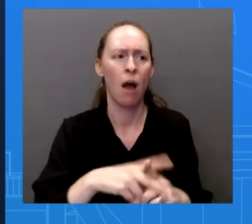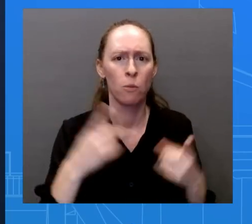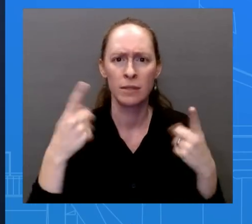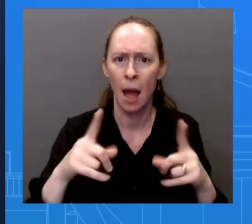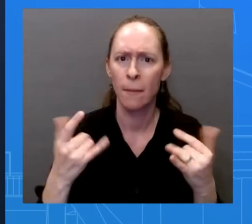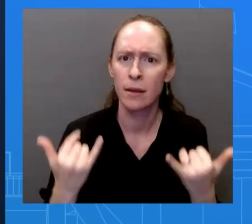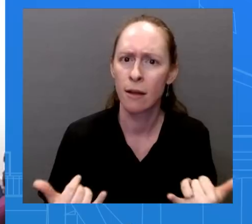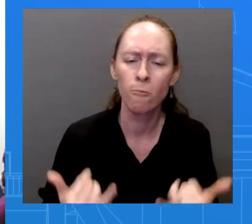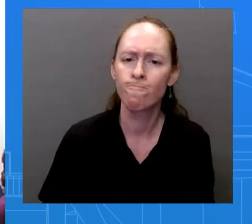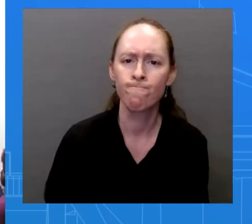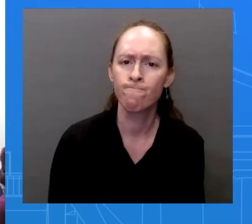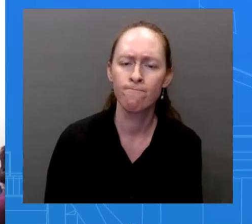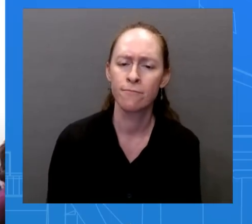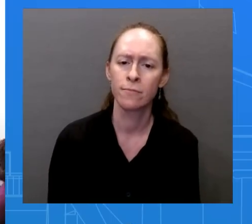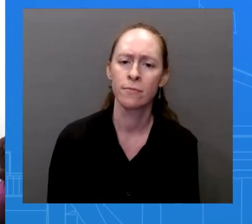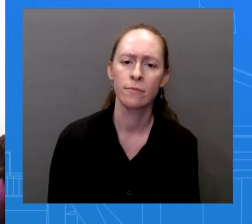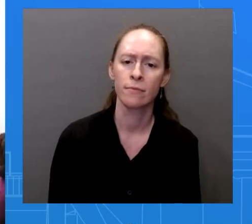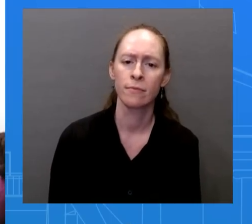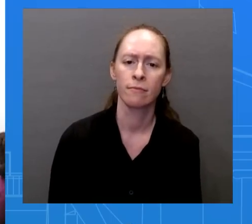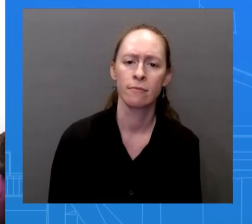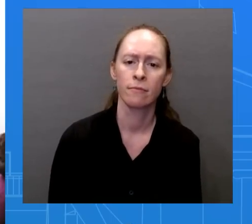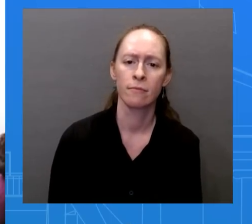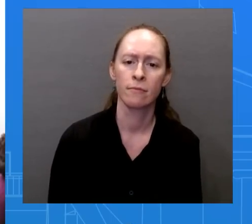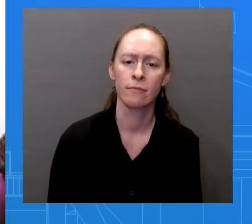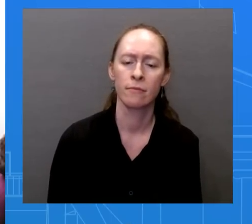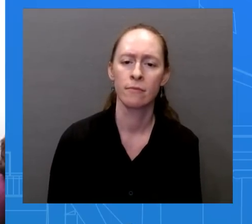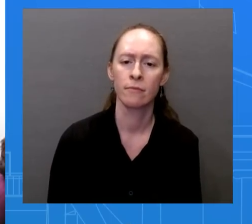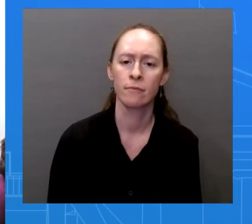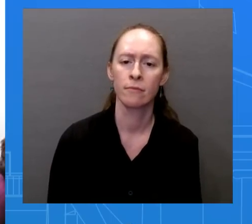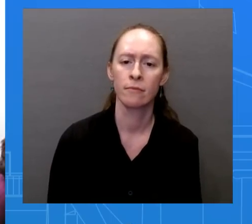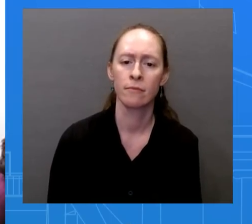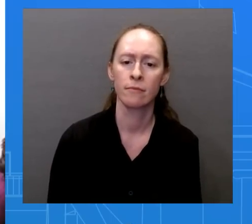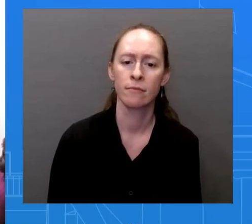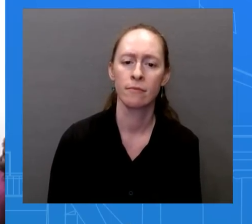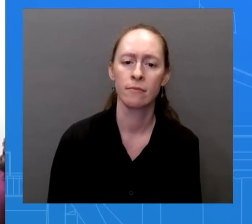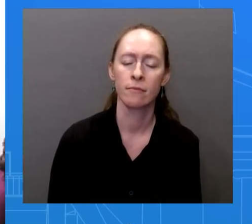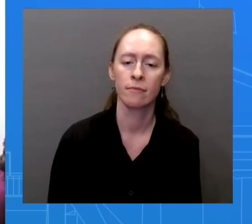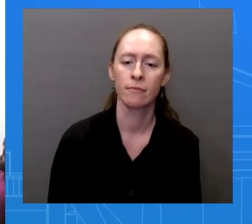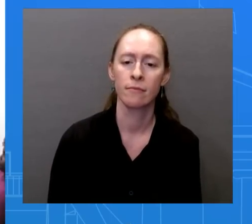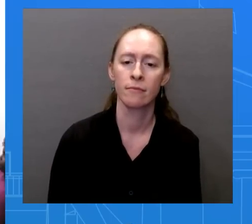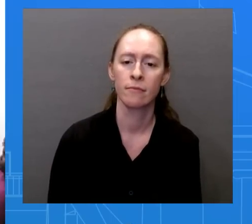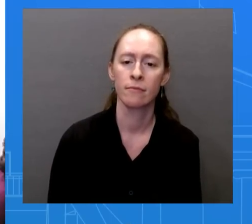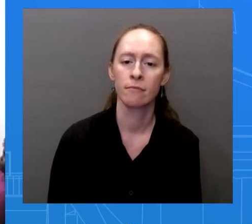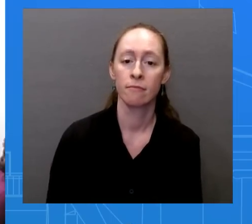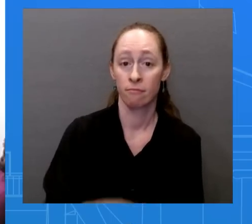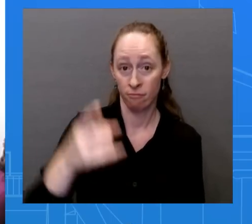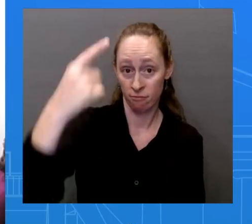in the pace of vaccines in October, did the White House miscalculate the demand for these new boosters